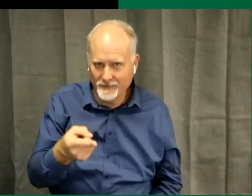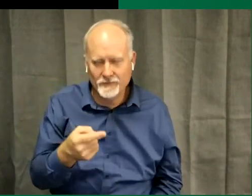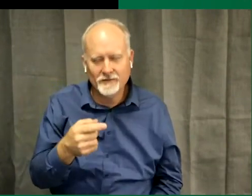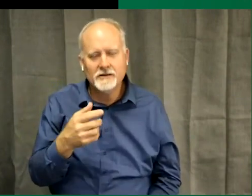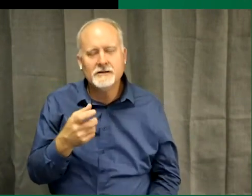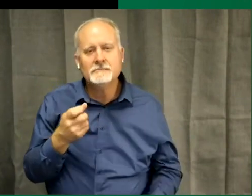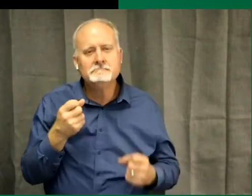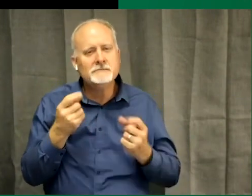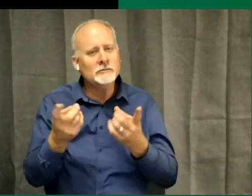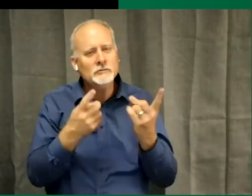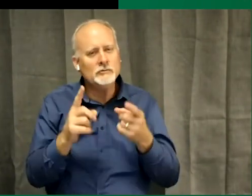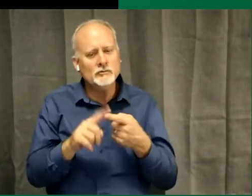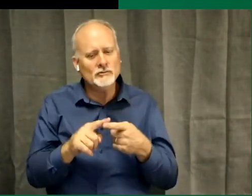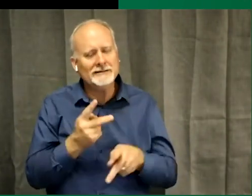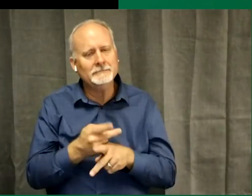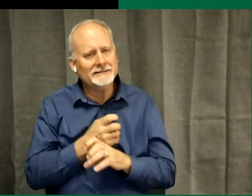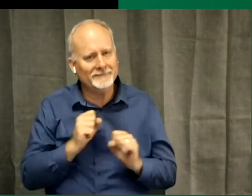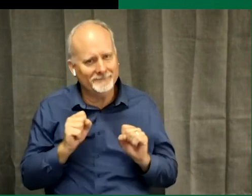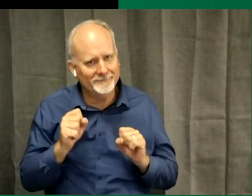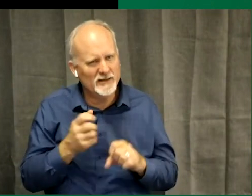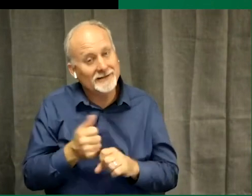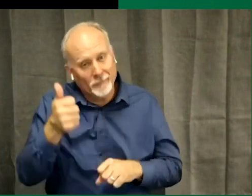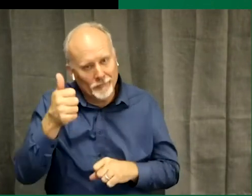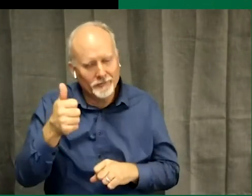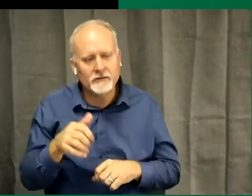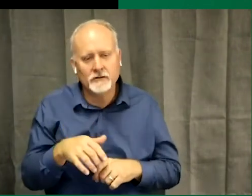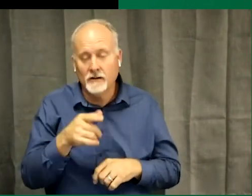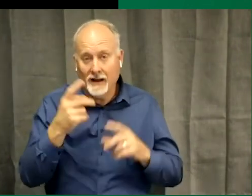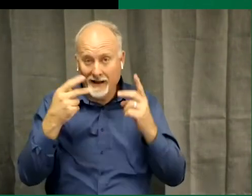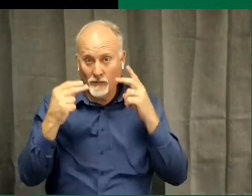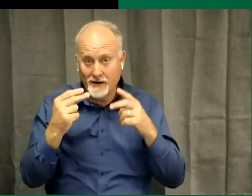things you can do to keep it safer uh remember that those halloween masks don't protect you